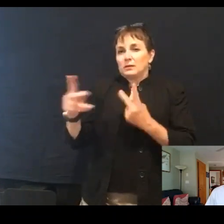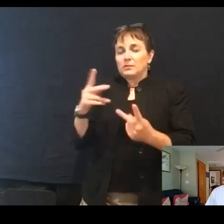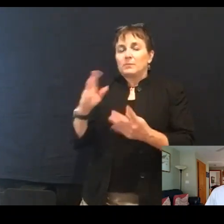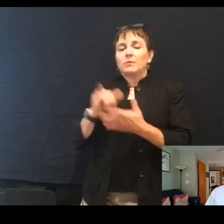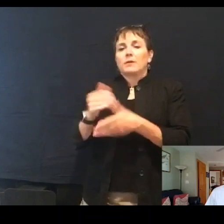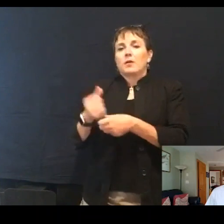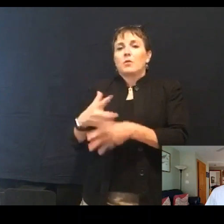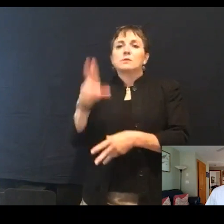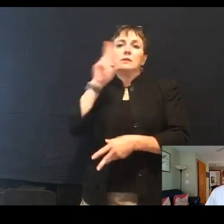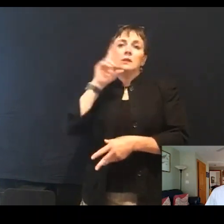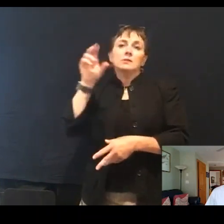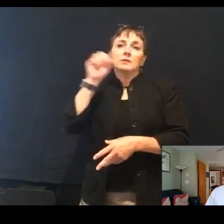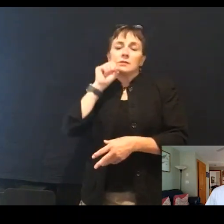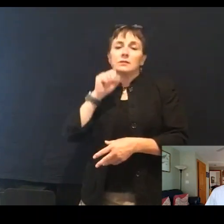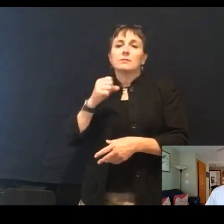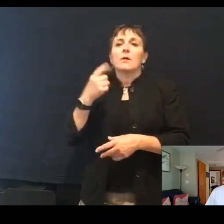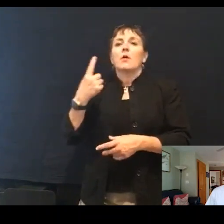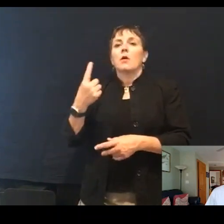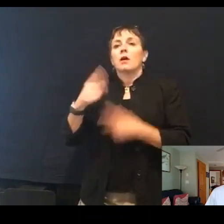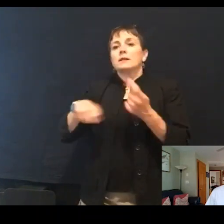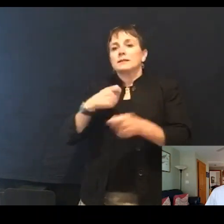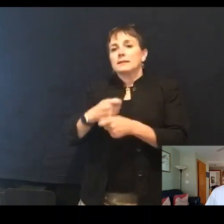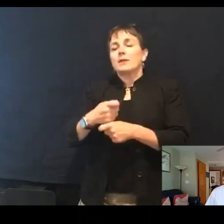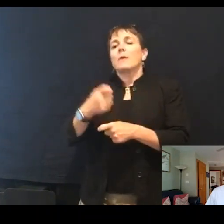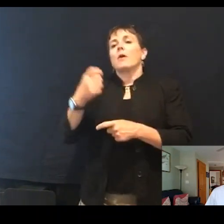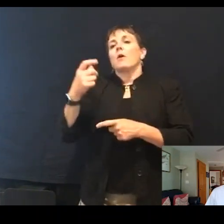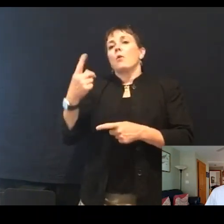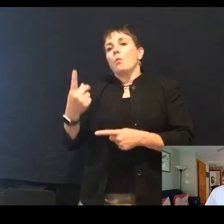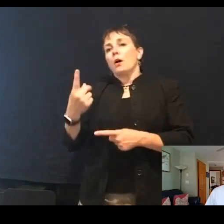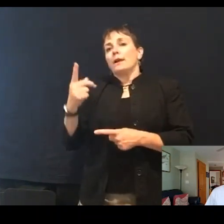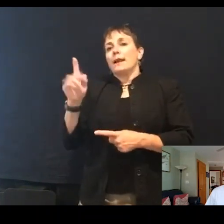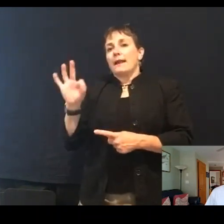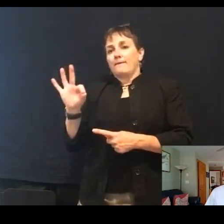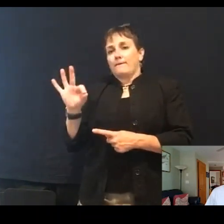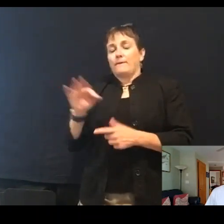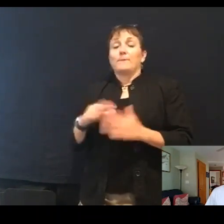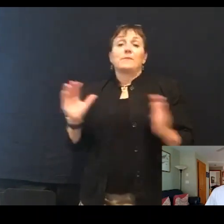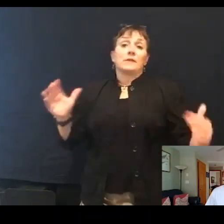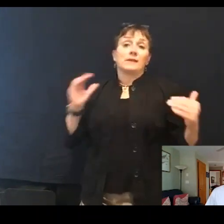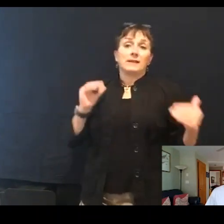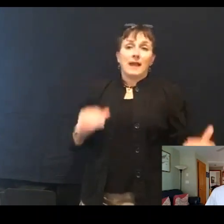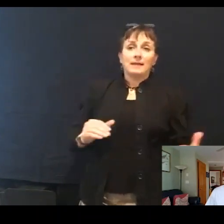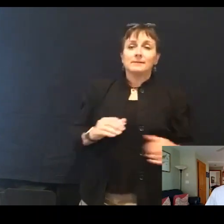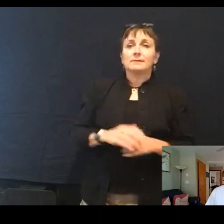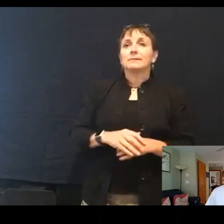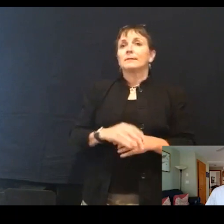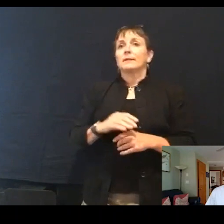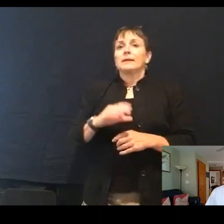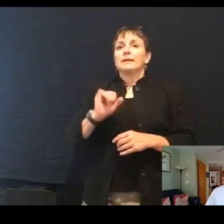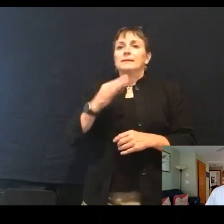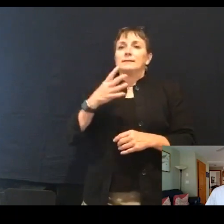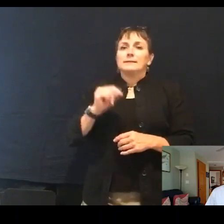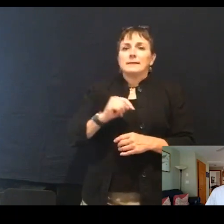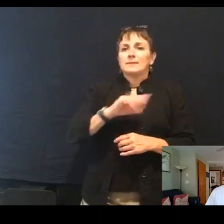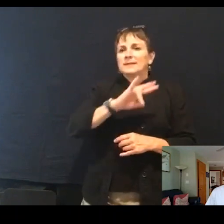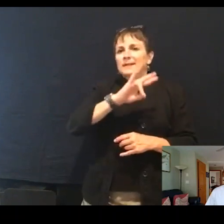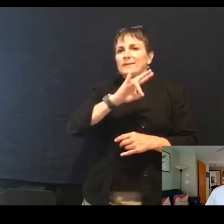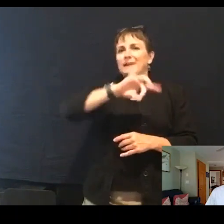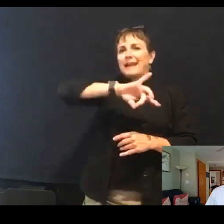That causes Usher syndrome type 1F. The next prevalent gene was CEP78 at 2%.